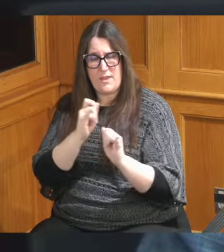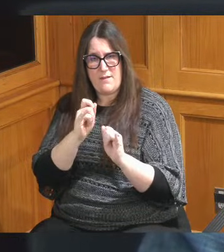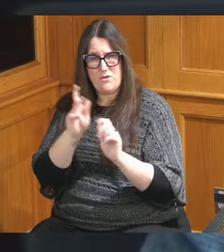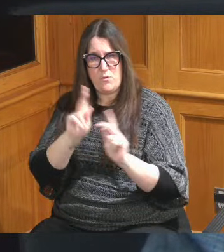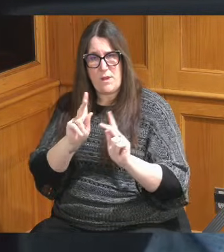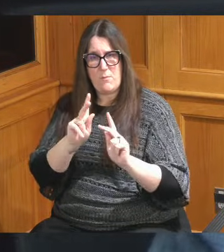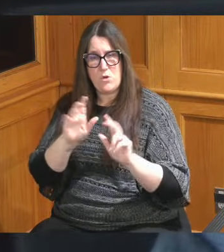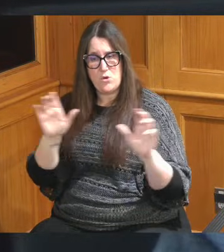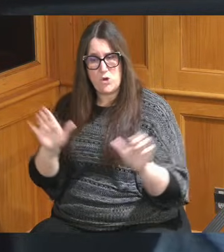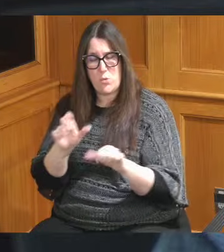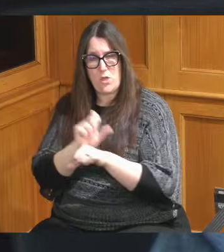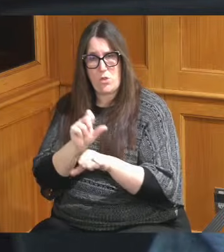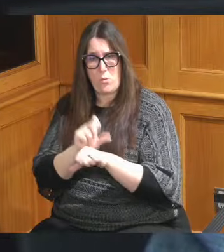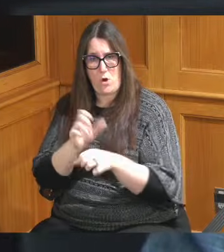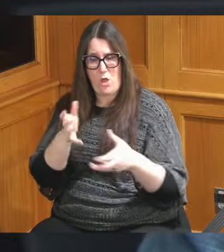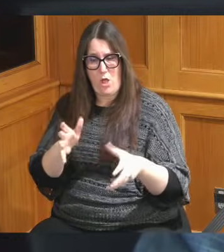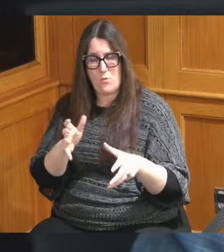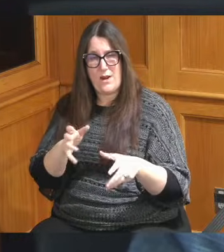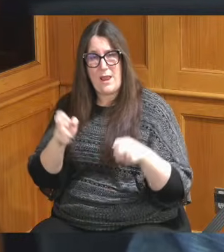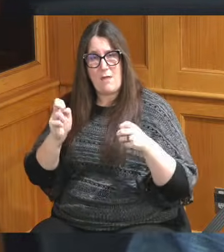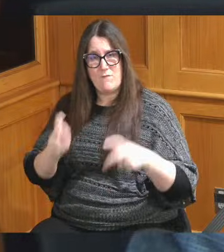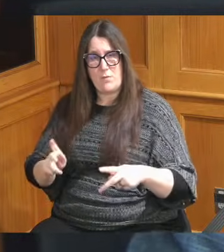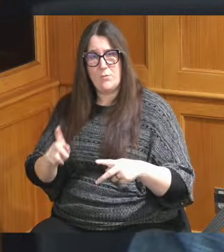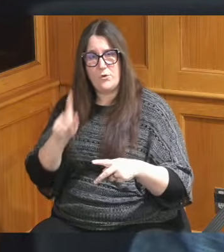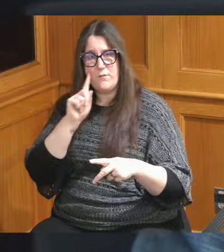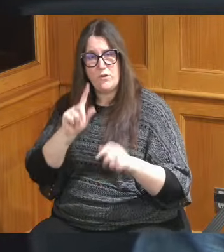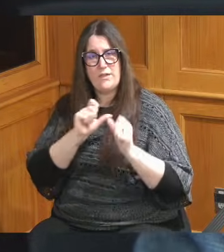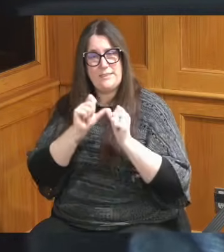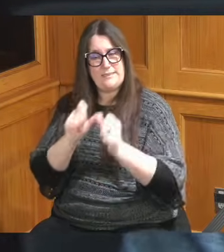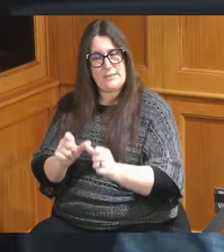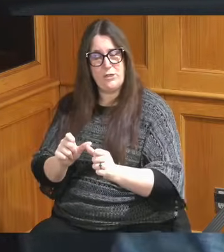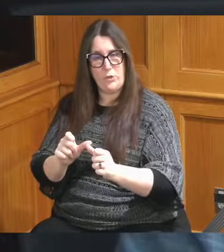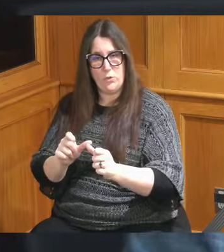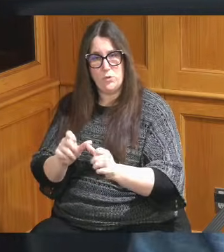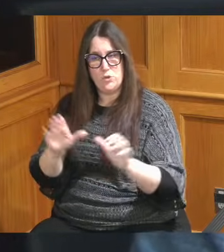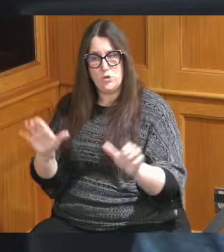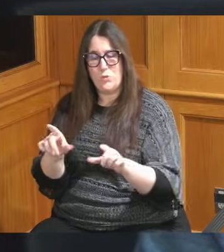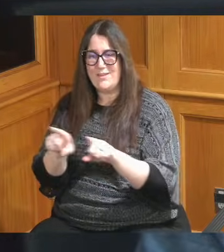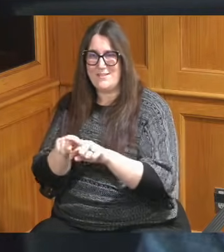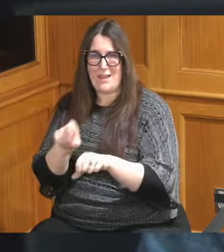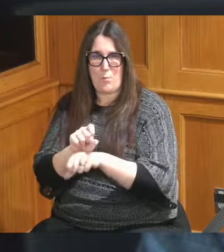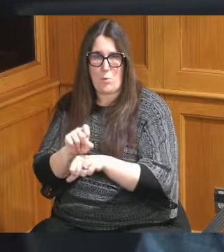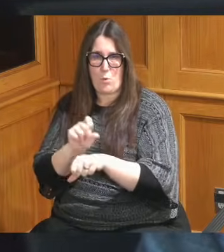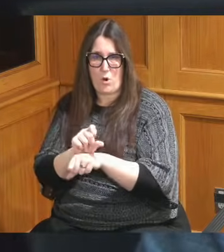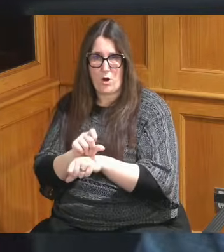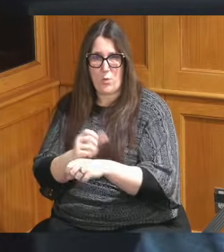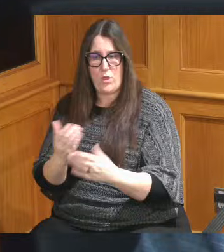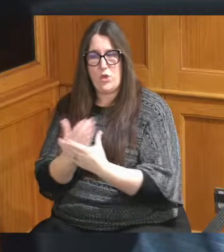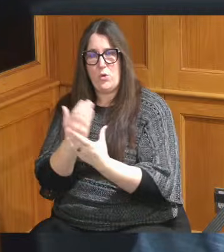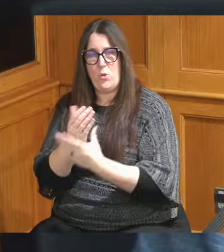this work already have an opportunity to continue to perform the same work with the new company. I